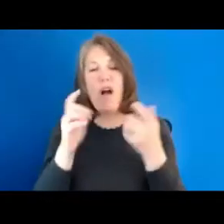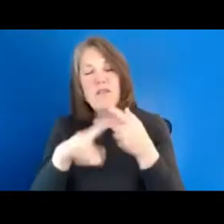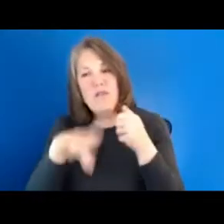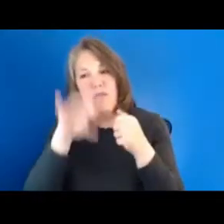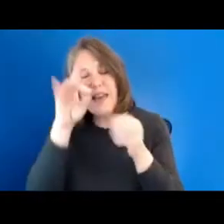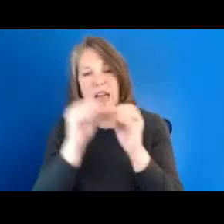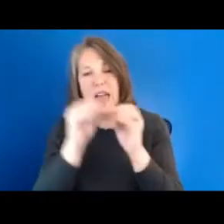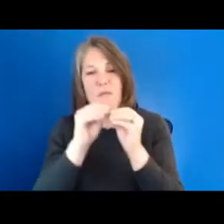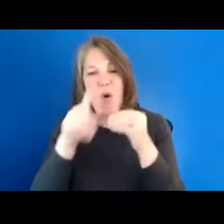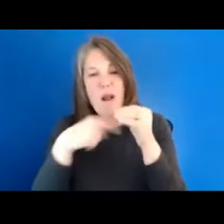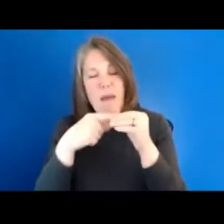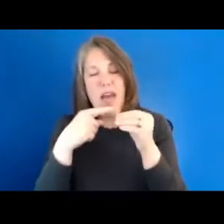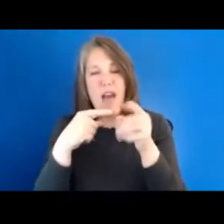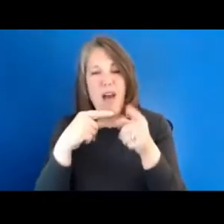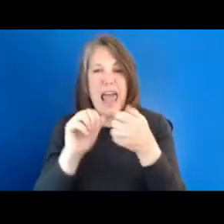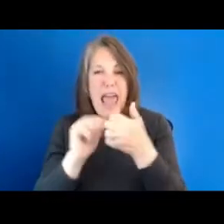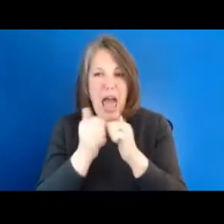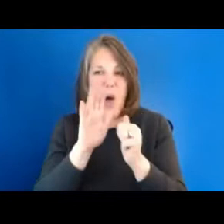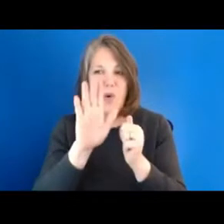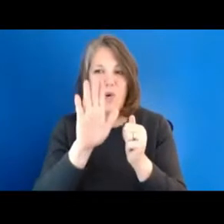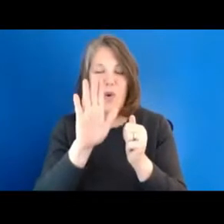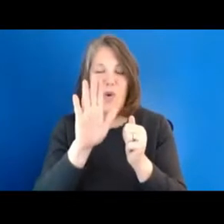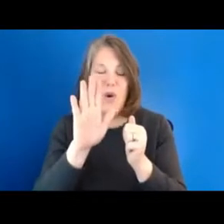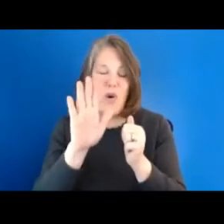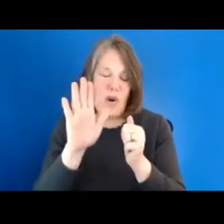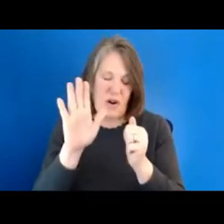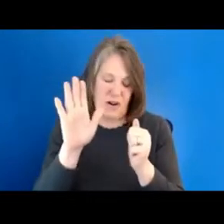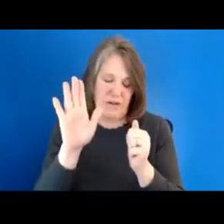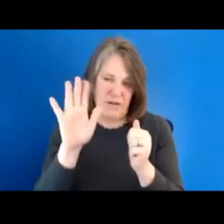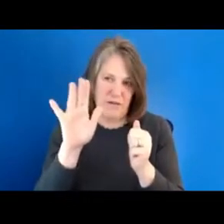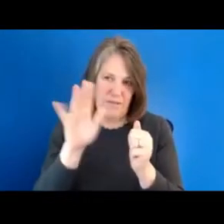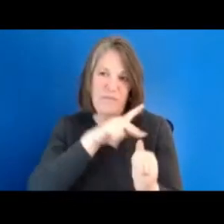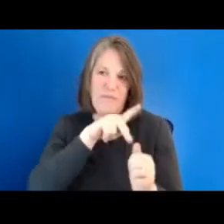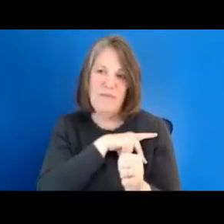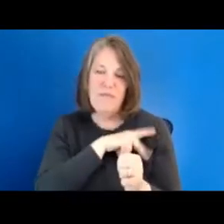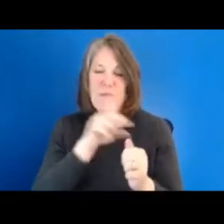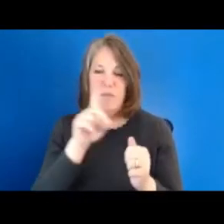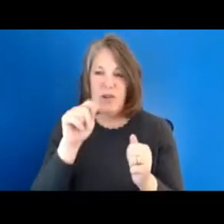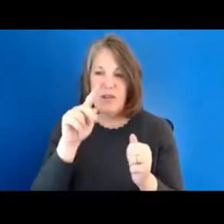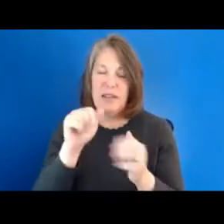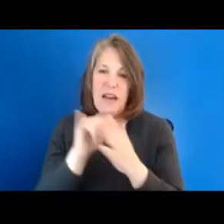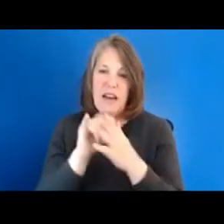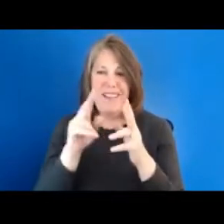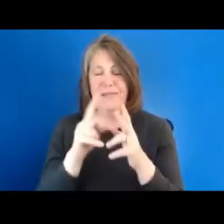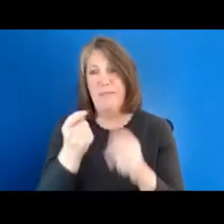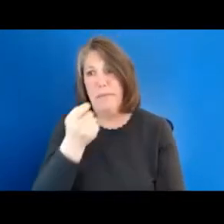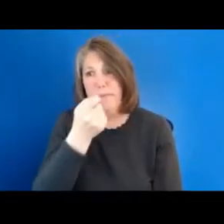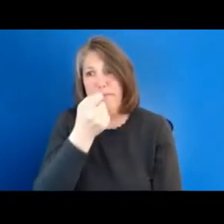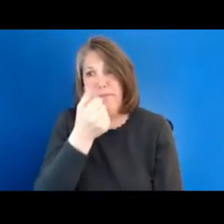16:40:11 about how you're personal data, which is very little that we actually have got how